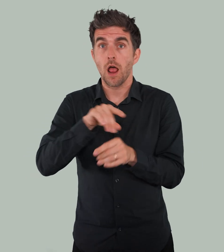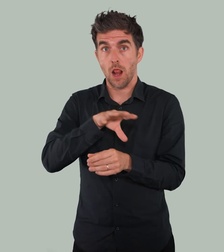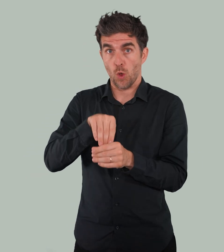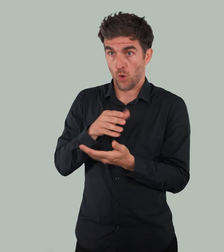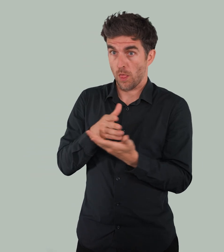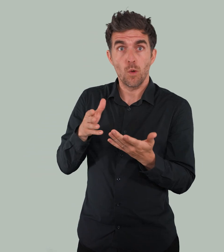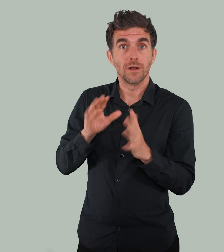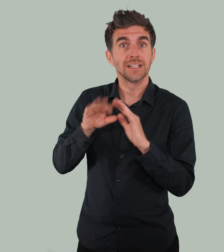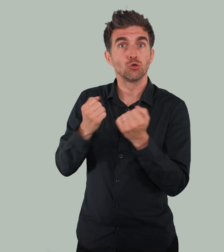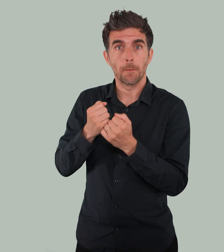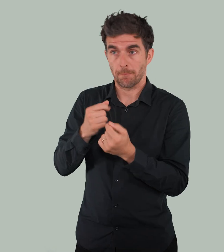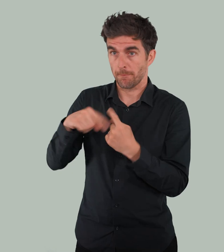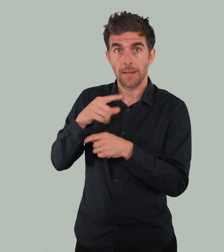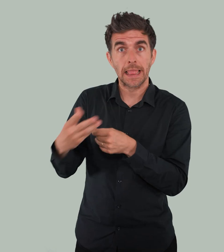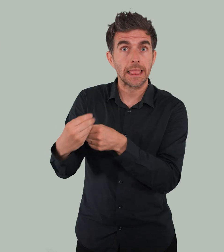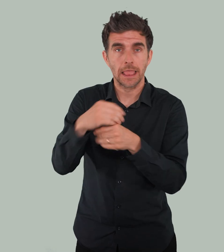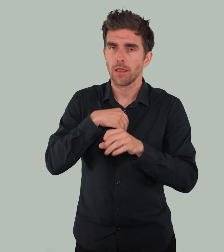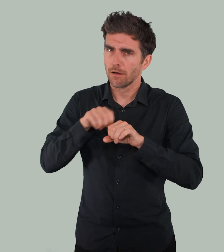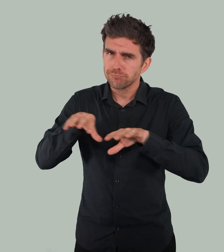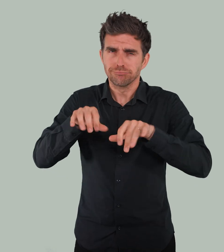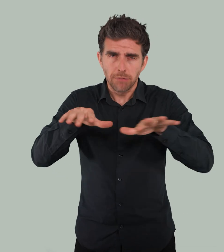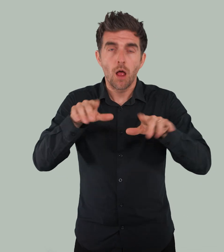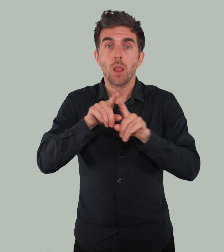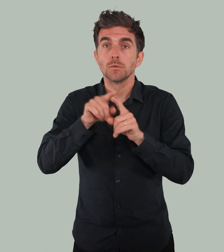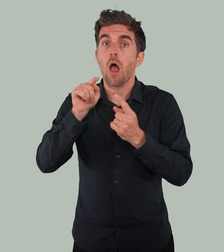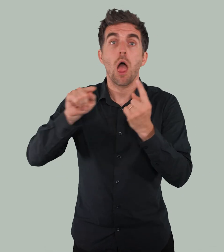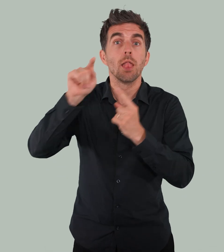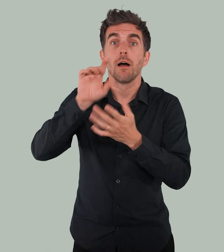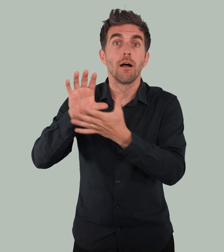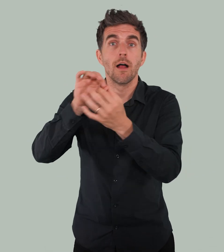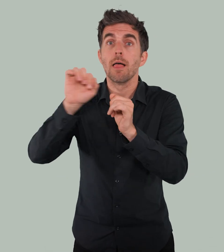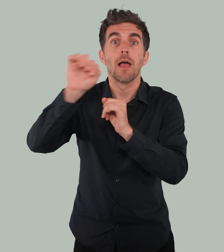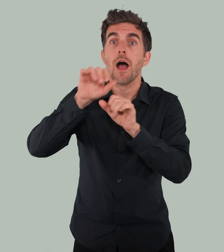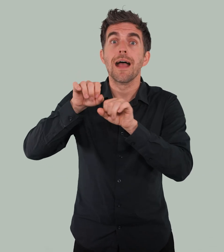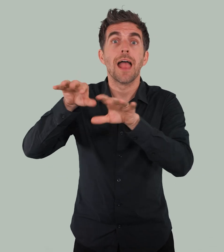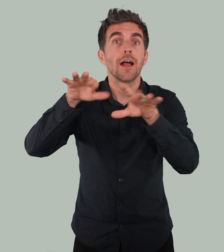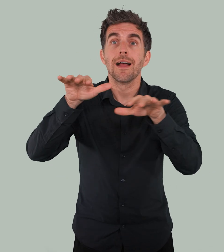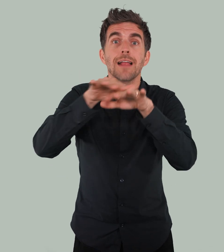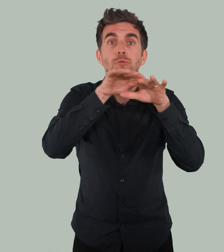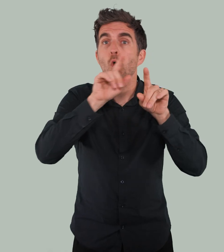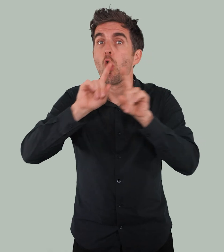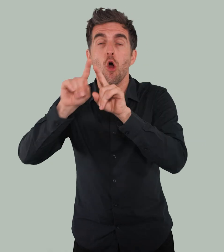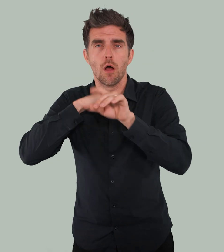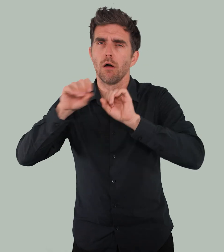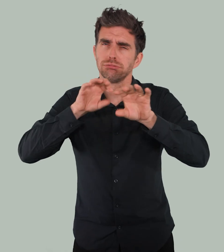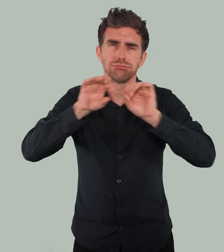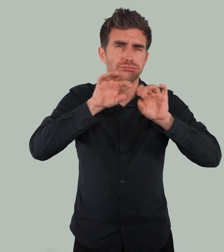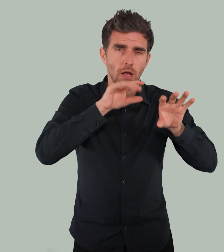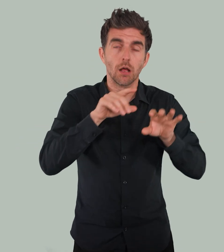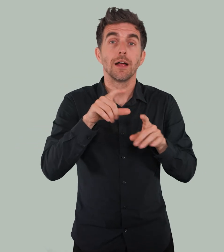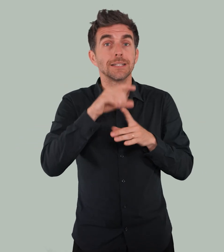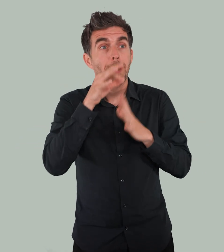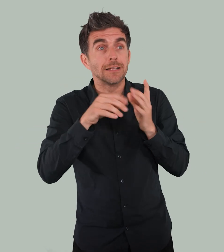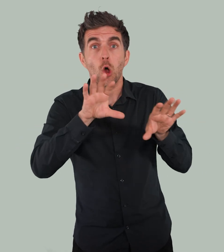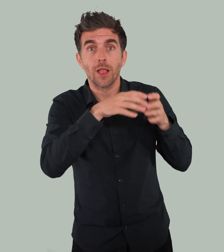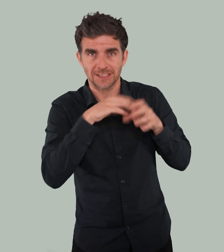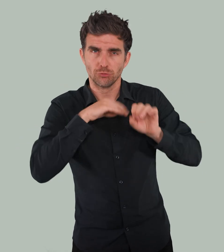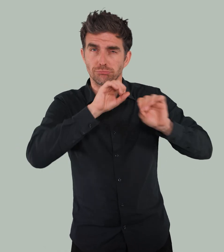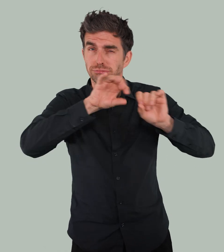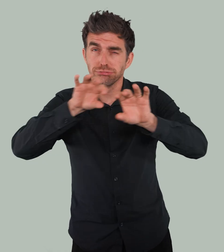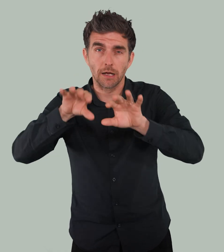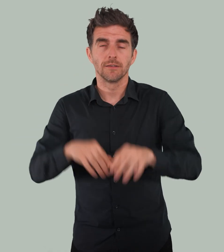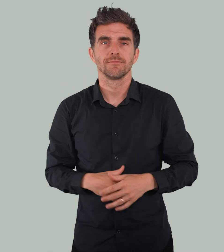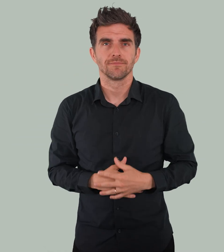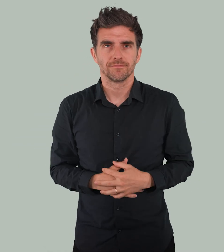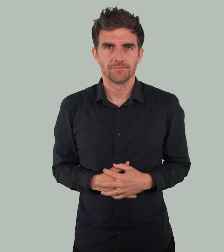(including those of steering group members), stakeholder networks, and disability organisations.